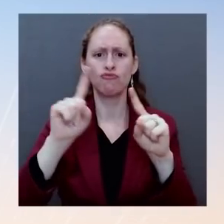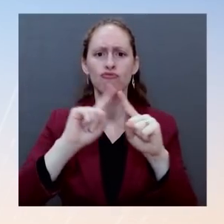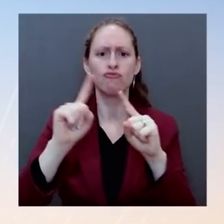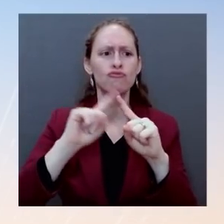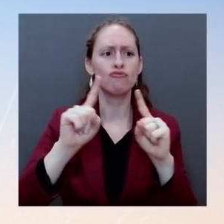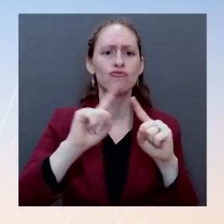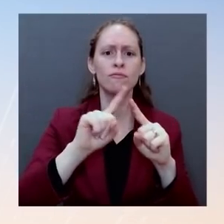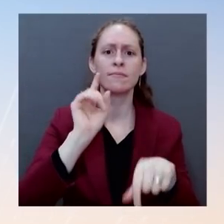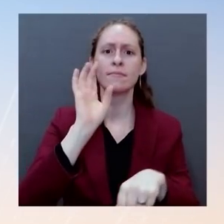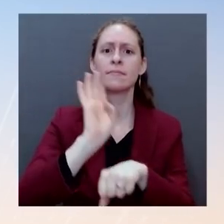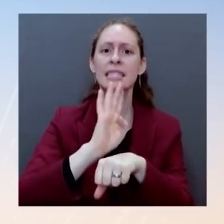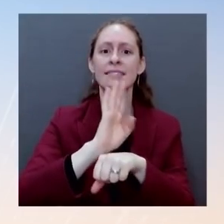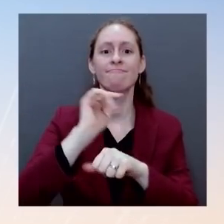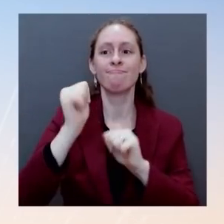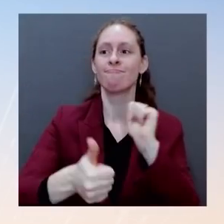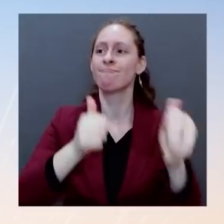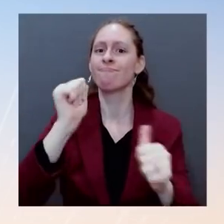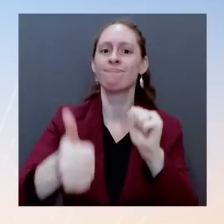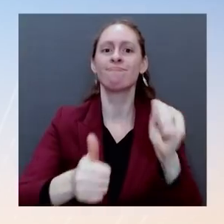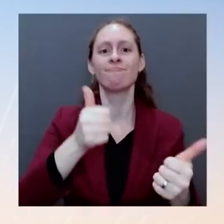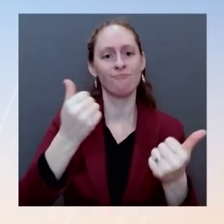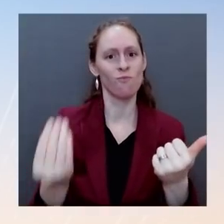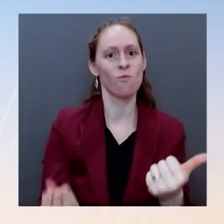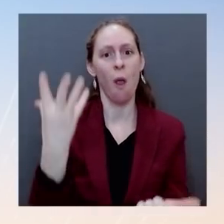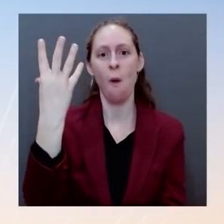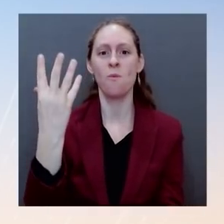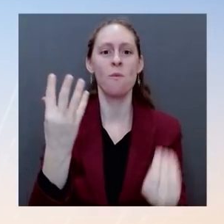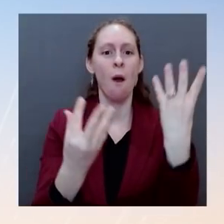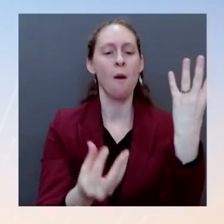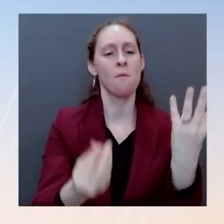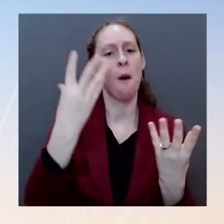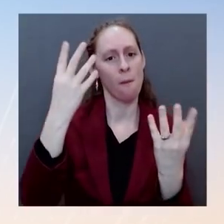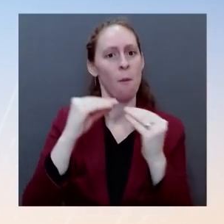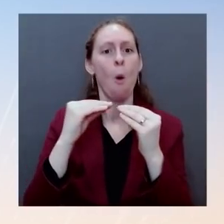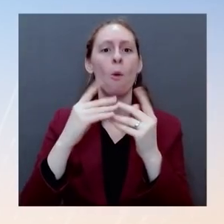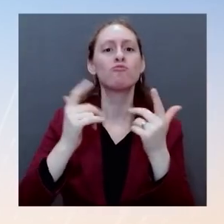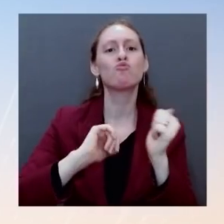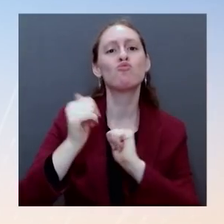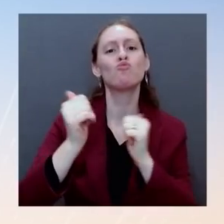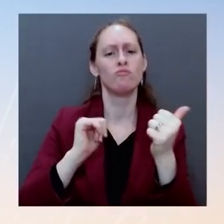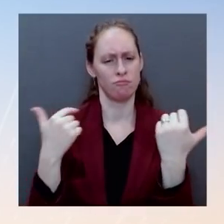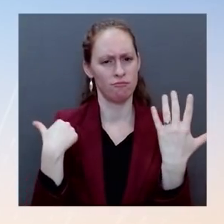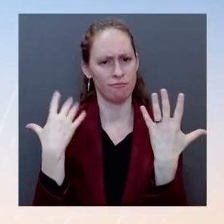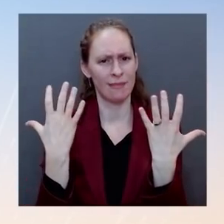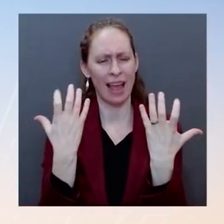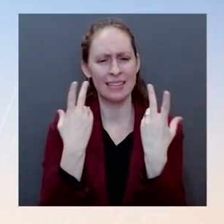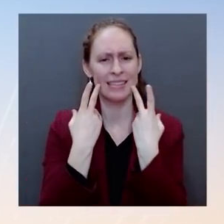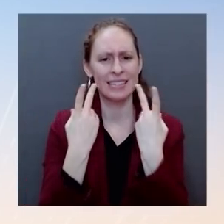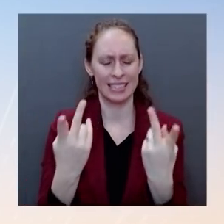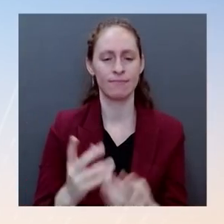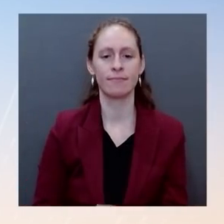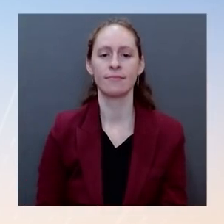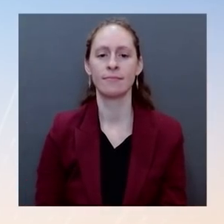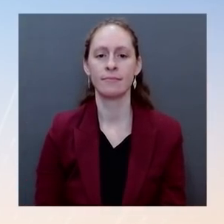As you know, there are a range of pieces of legislation -- bipartisan, many of them -- in Congress. That's encouraging. And in July, of course,